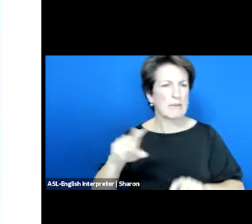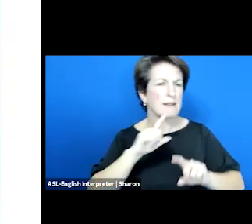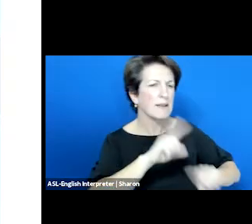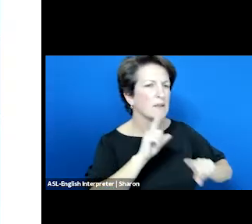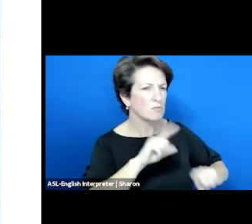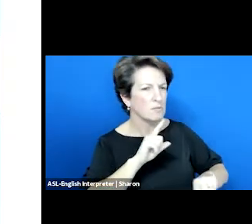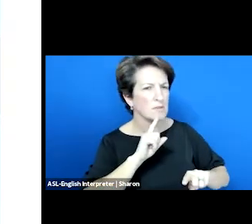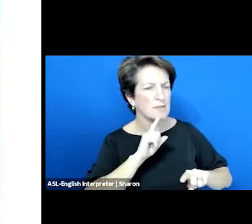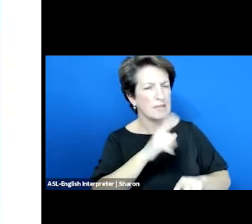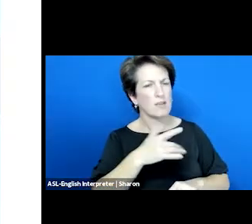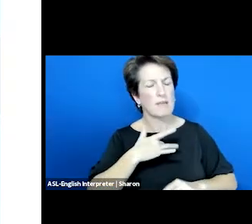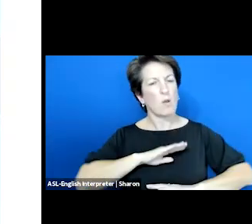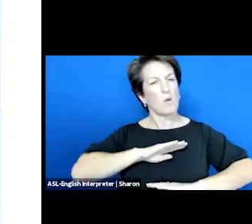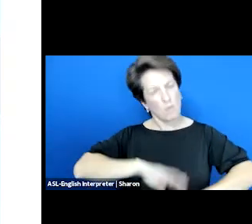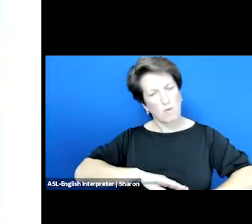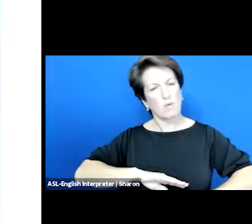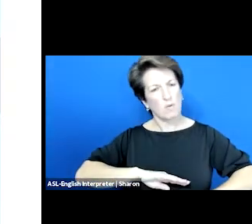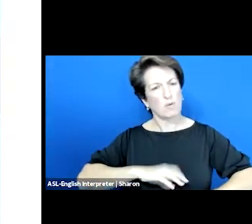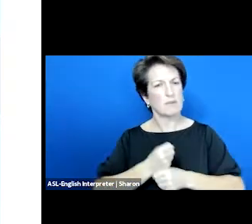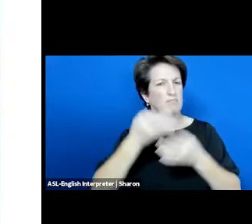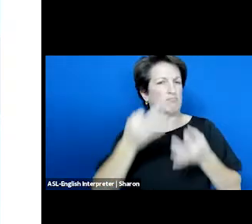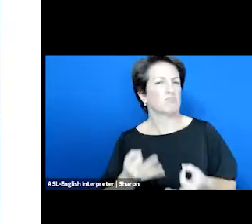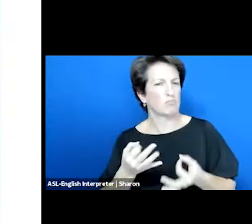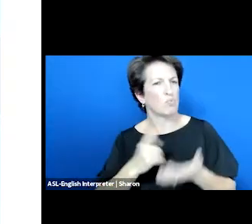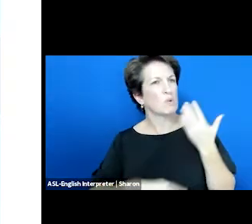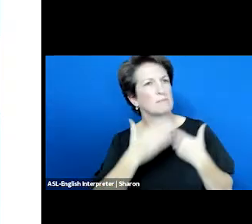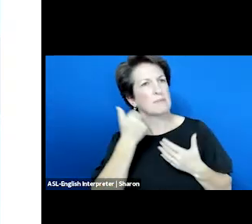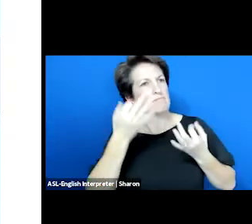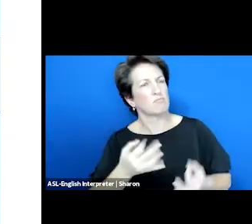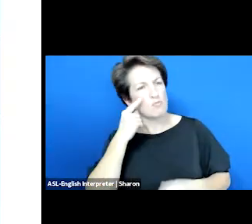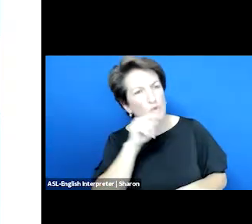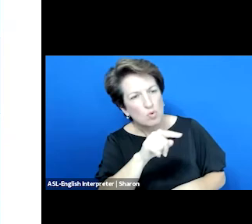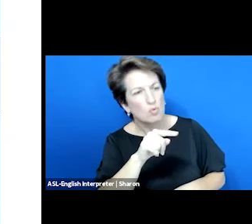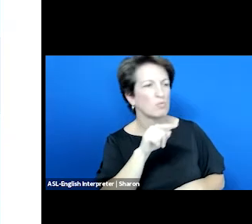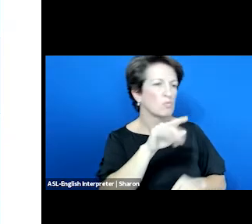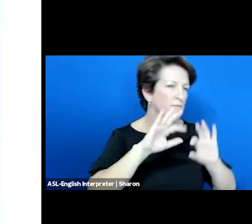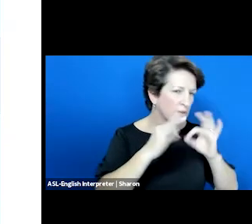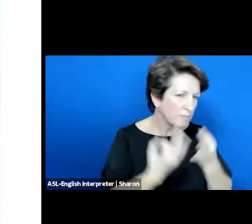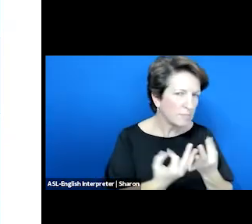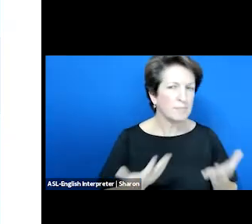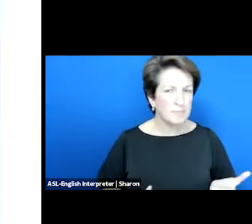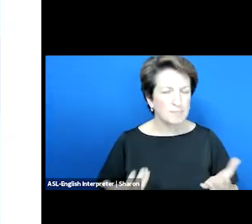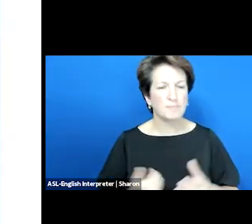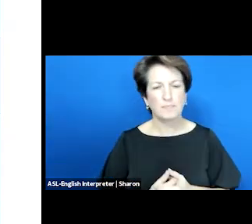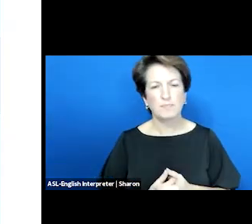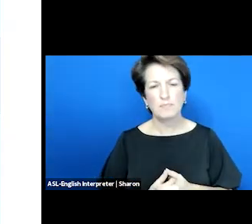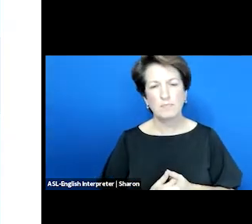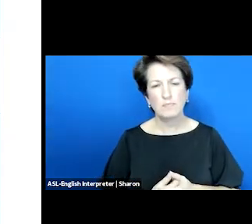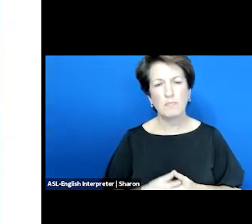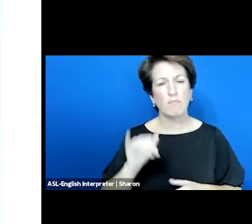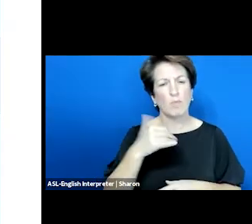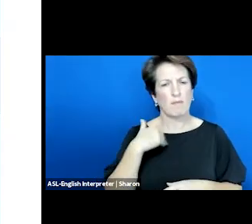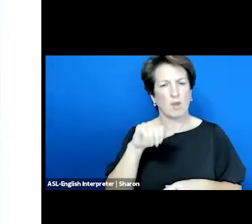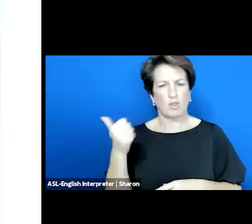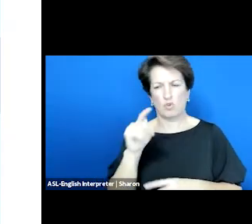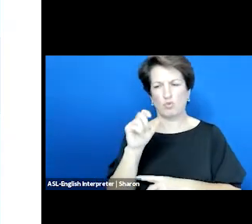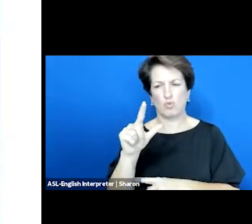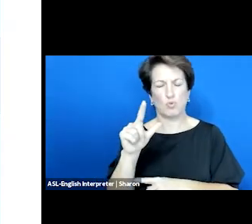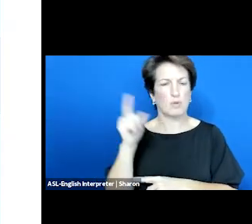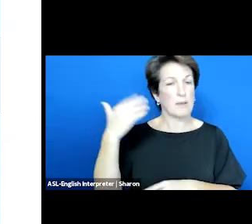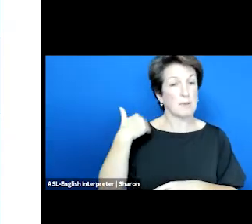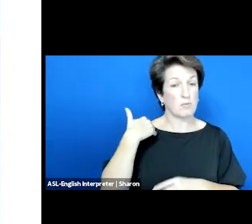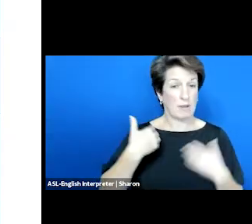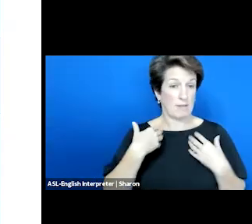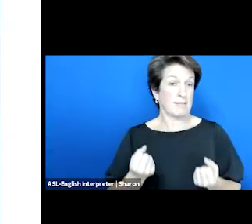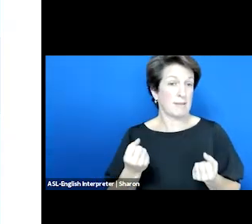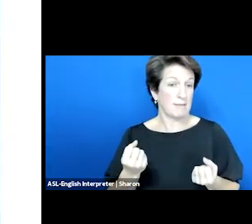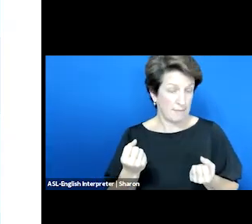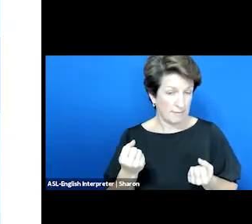antibodies that our body evolves to help fight